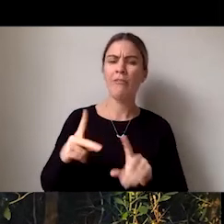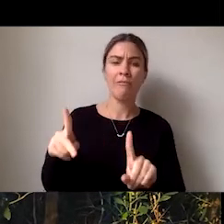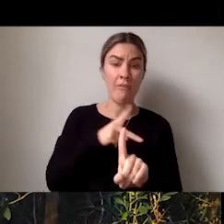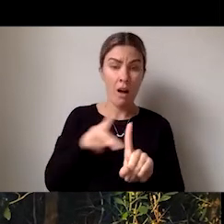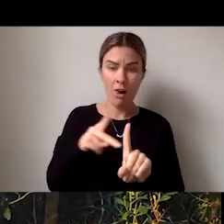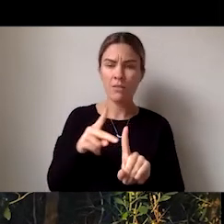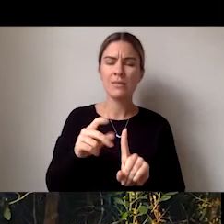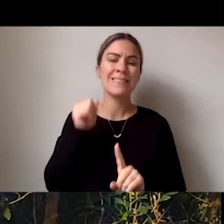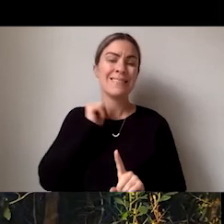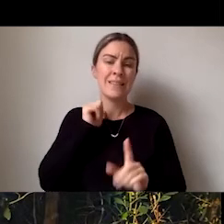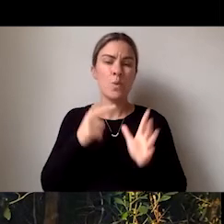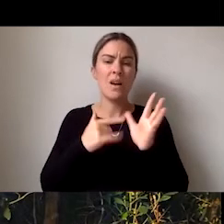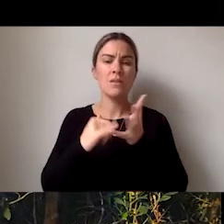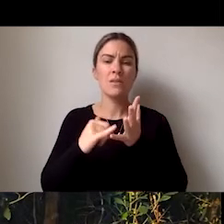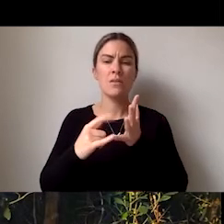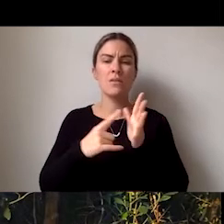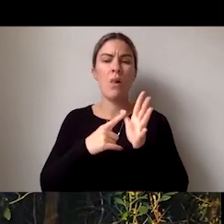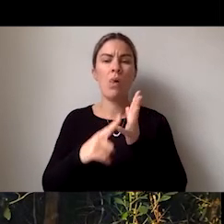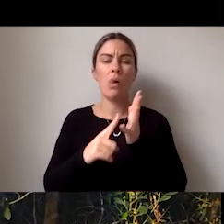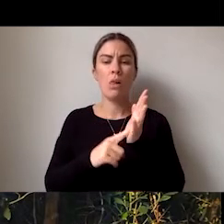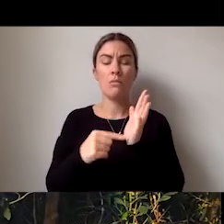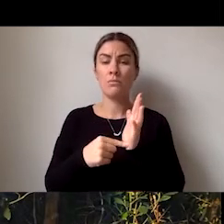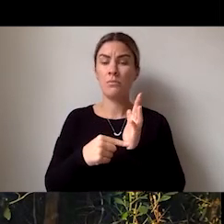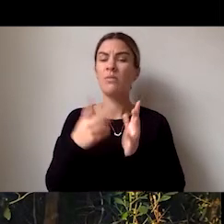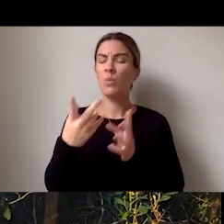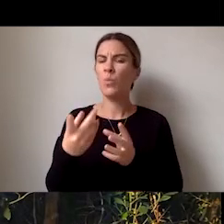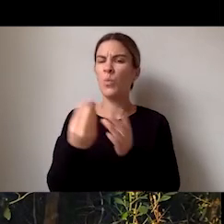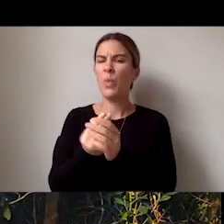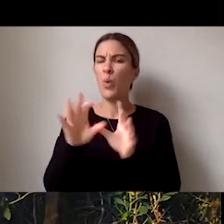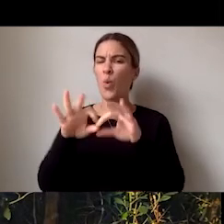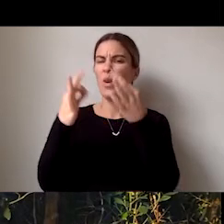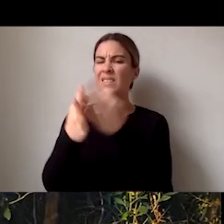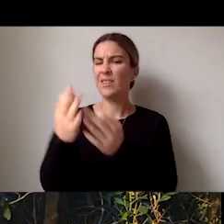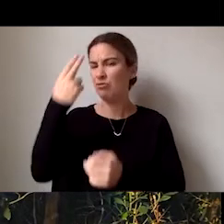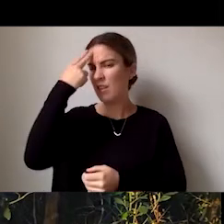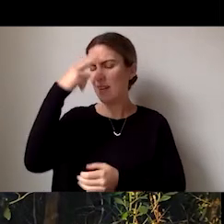Undercurrent Victoria. Looking at that kind of - looking at education